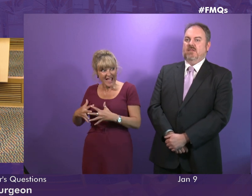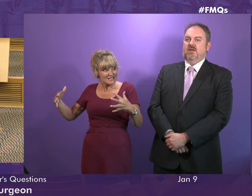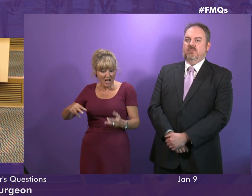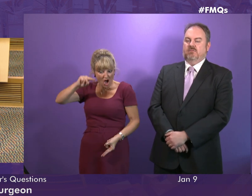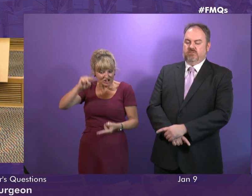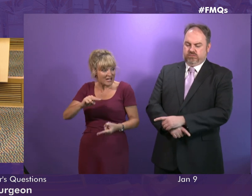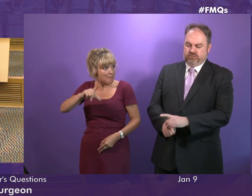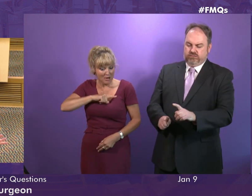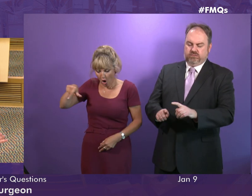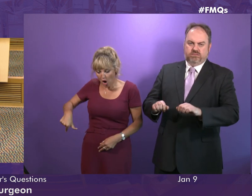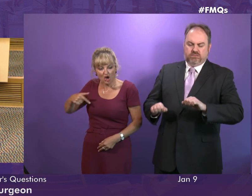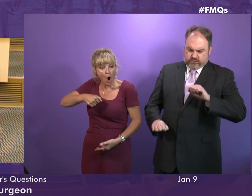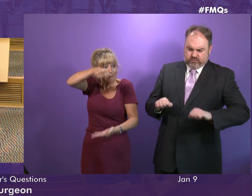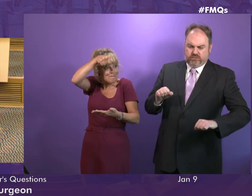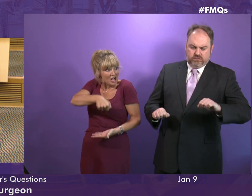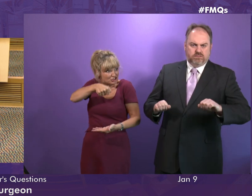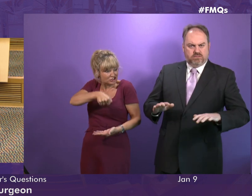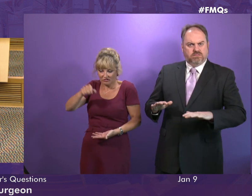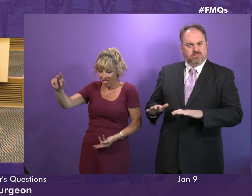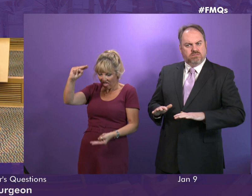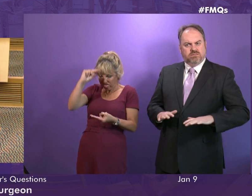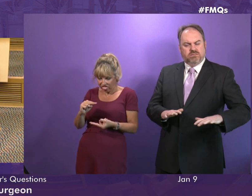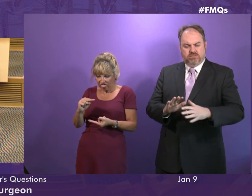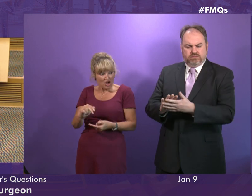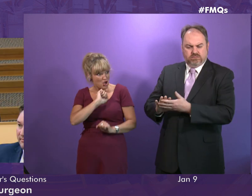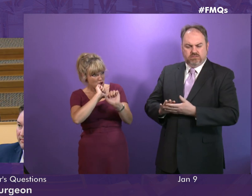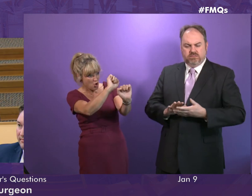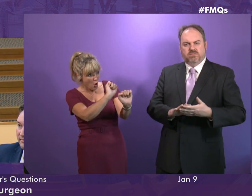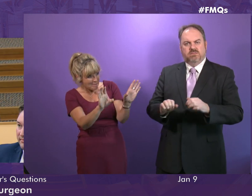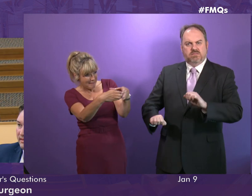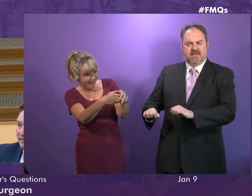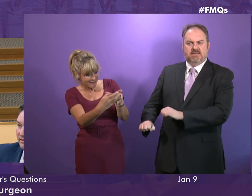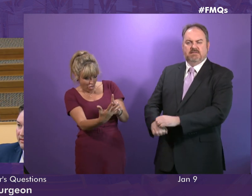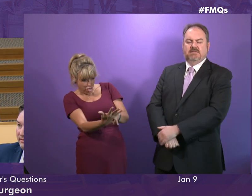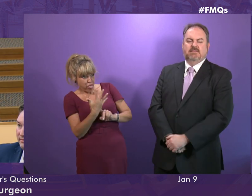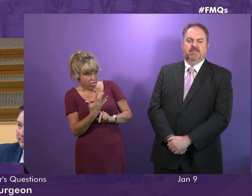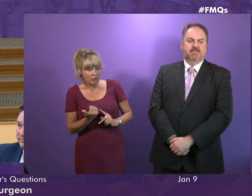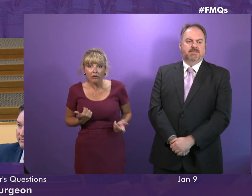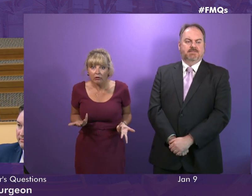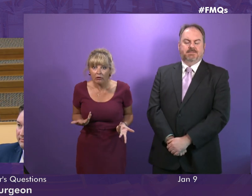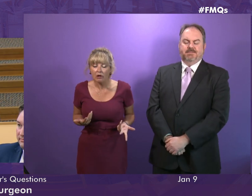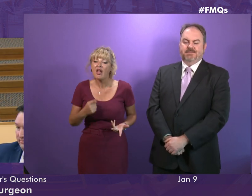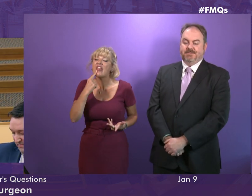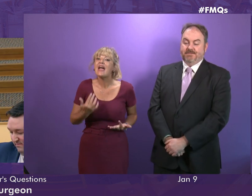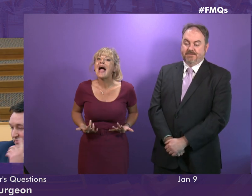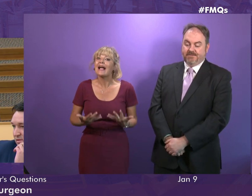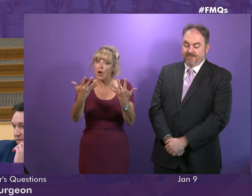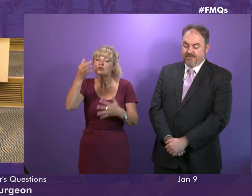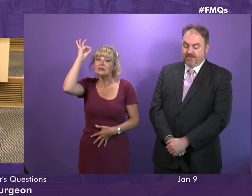on this Government by Alexander Stewart’s party. The Accounts Commission found that local government